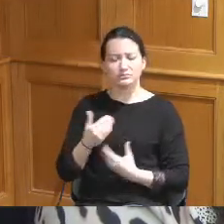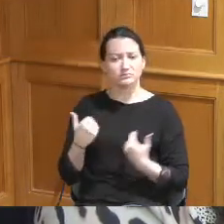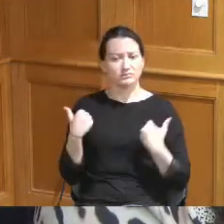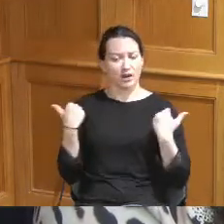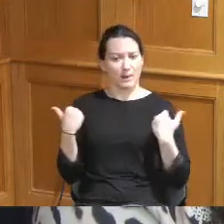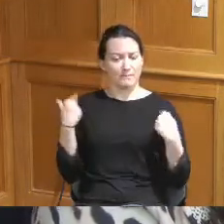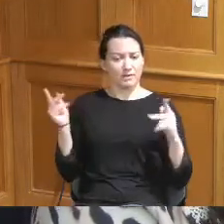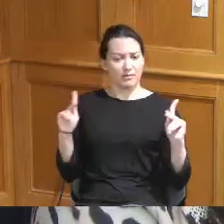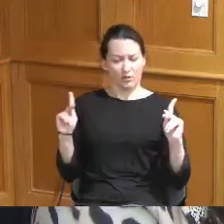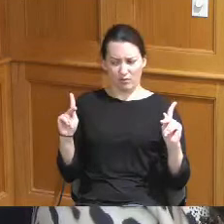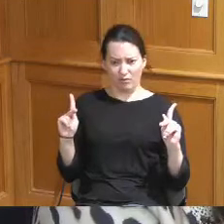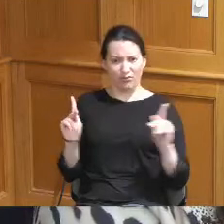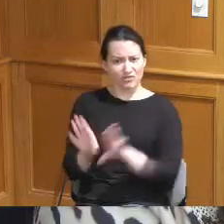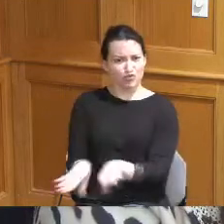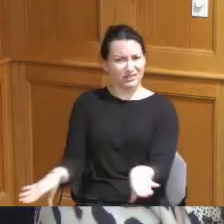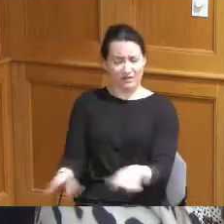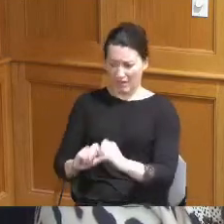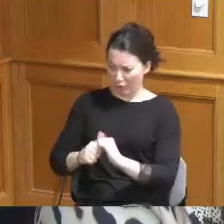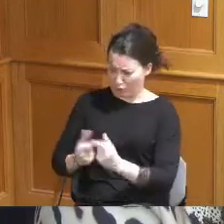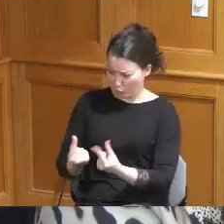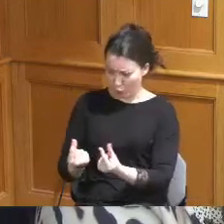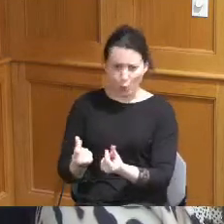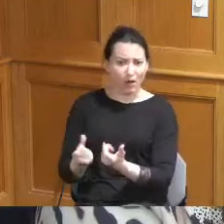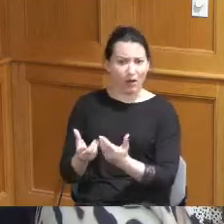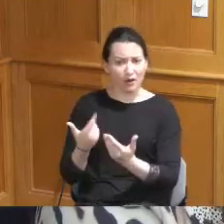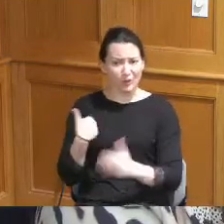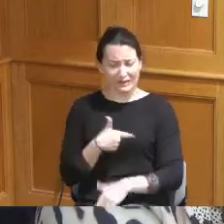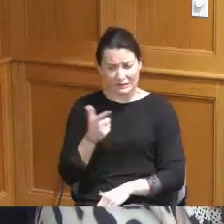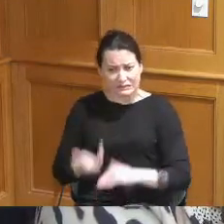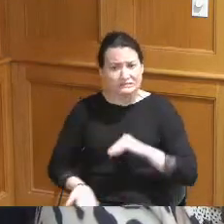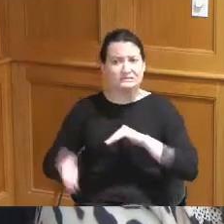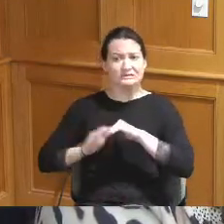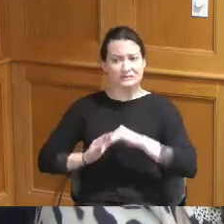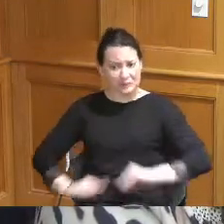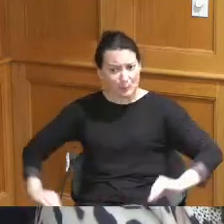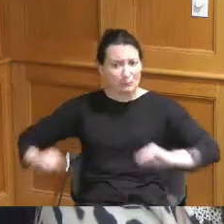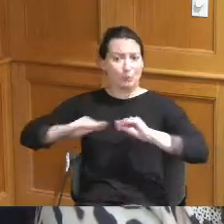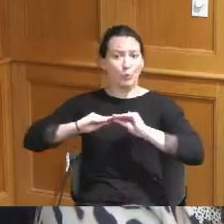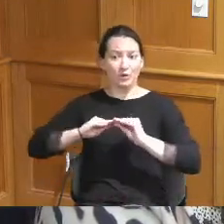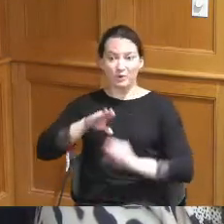and what we're doing for them and we need to do so much more because we as we know the violence